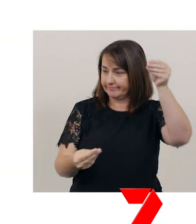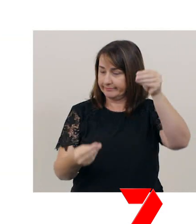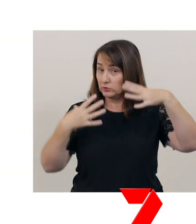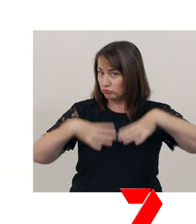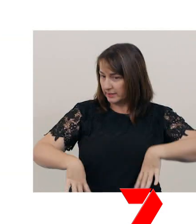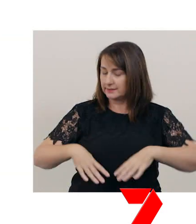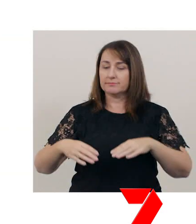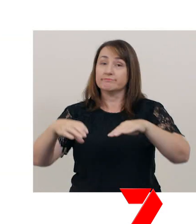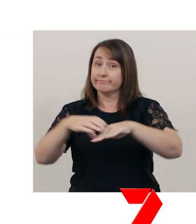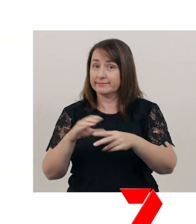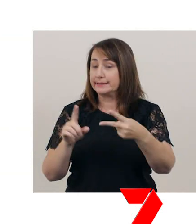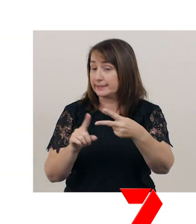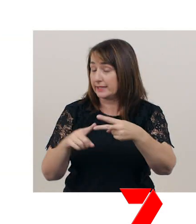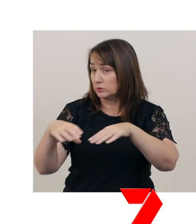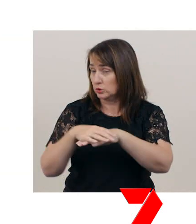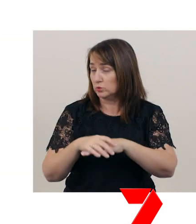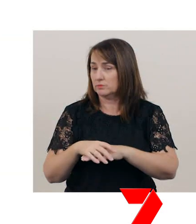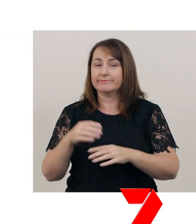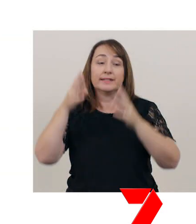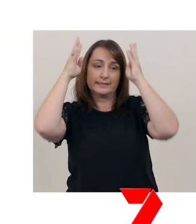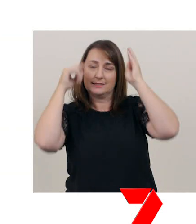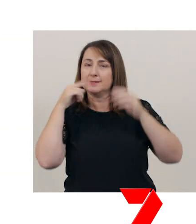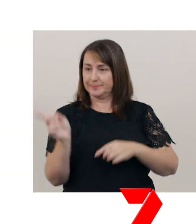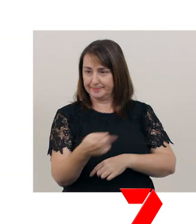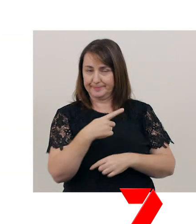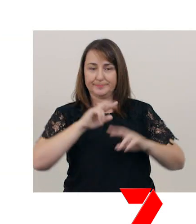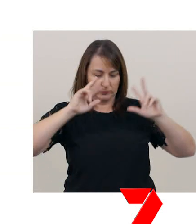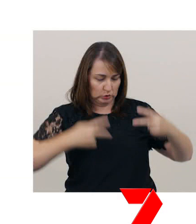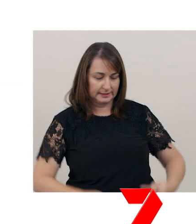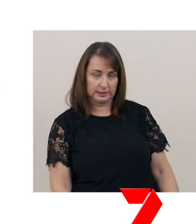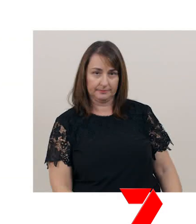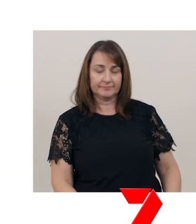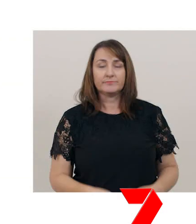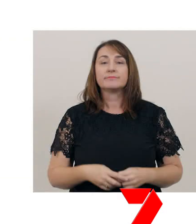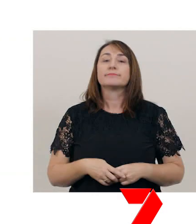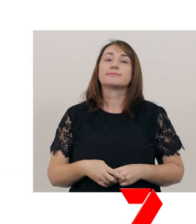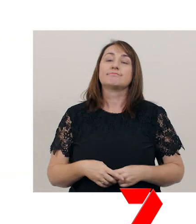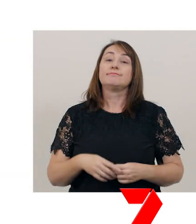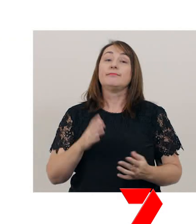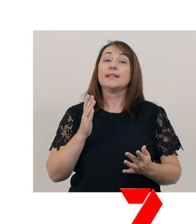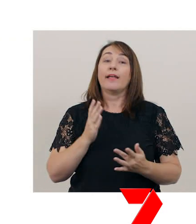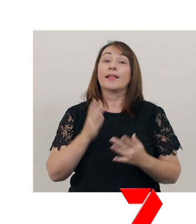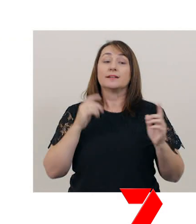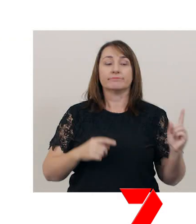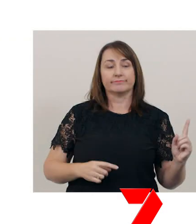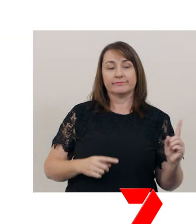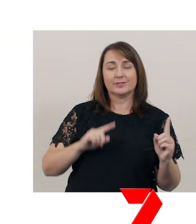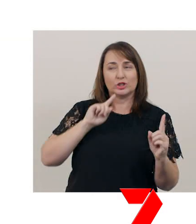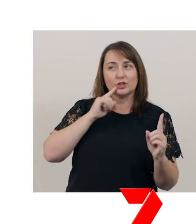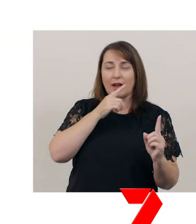and the king demanded Ye Xian try on the clothes. Before long, from inside Chief Wu’s cave, a shy young girl appeared,